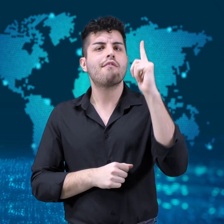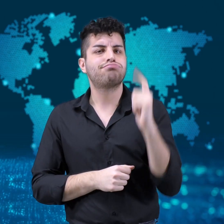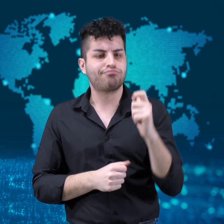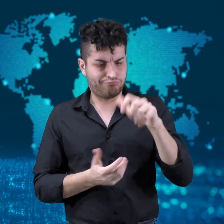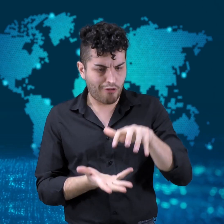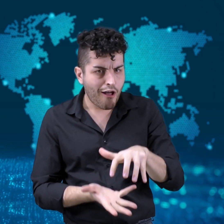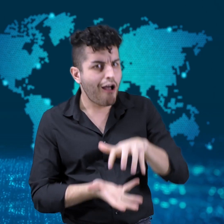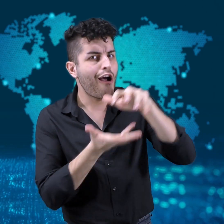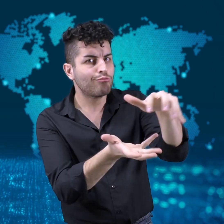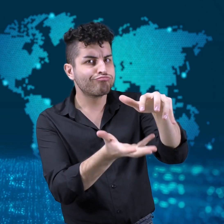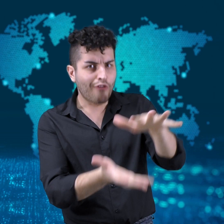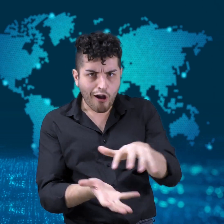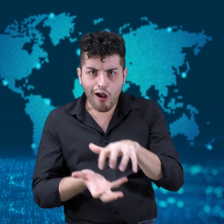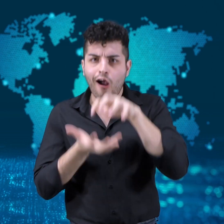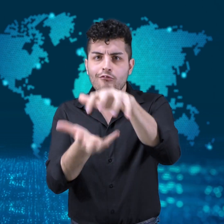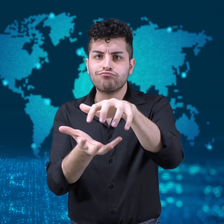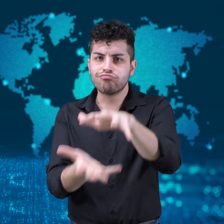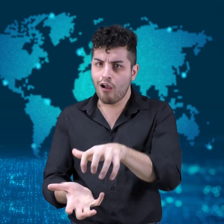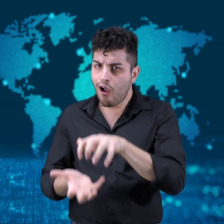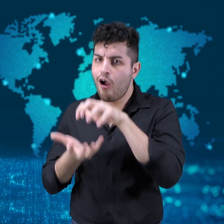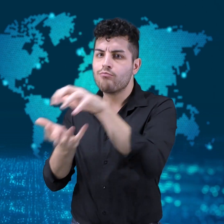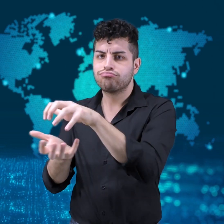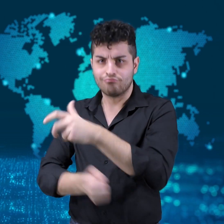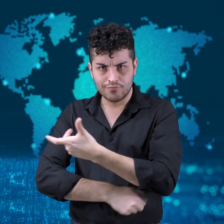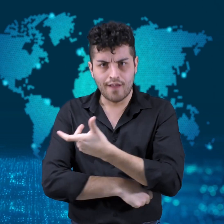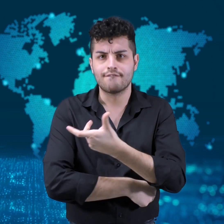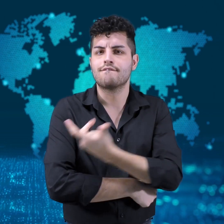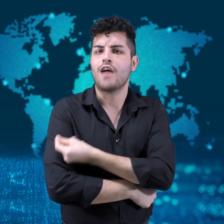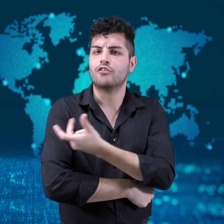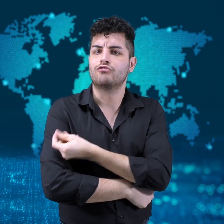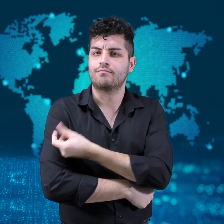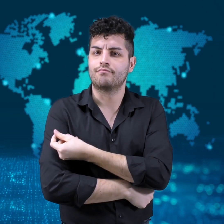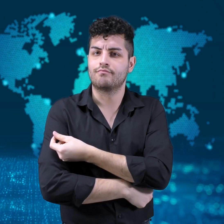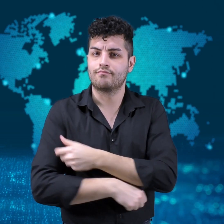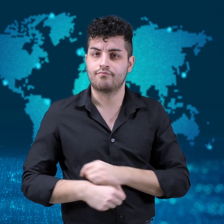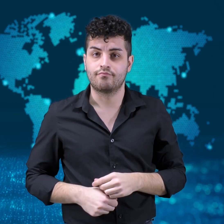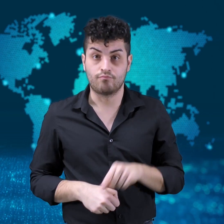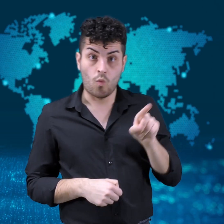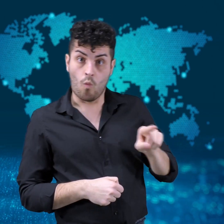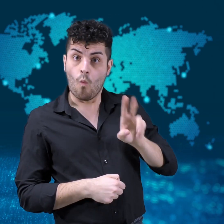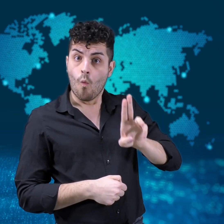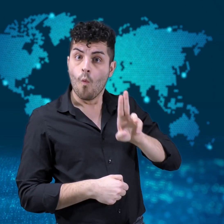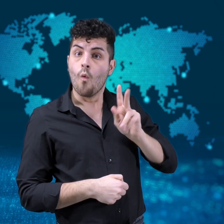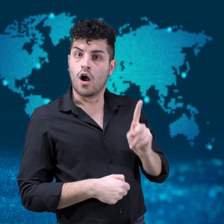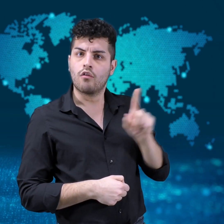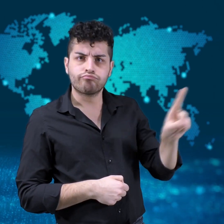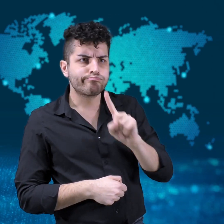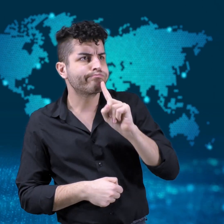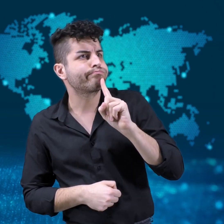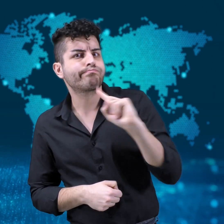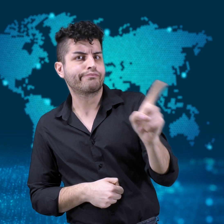in the world to approve Pfizer’s COVID-19 vaccine.